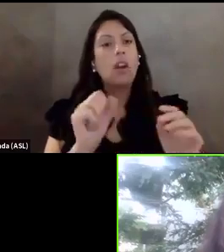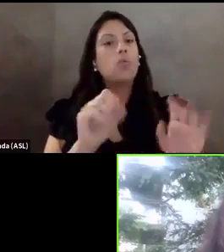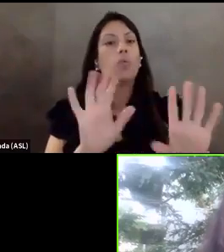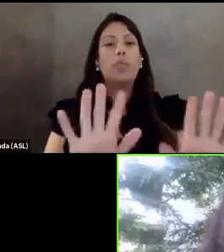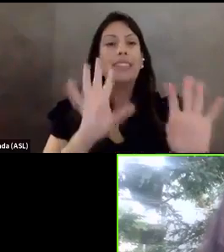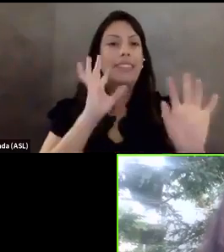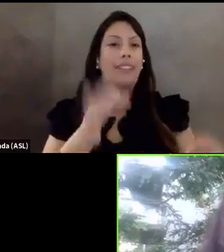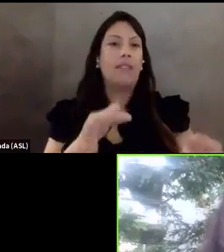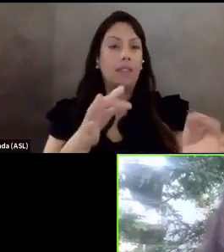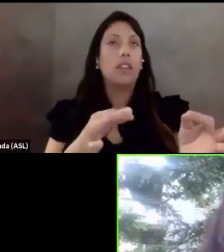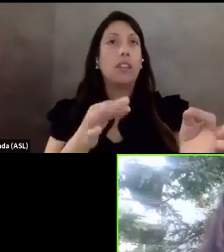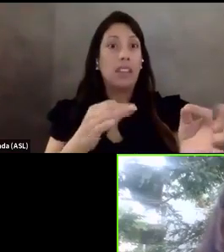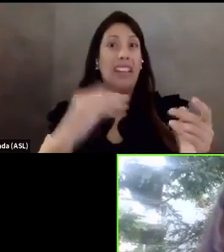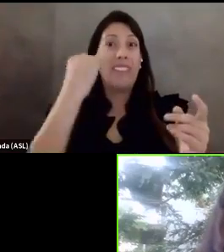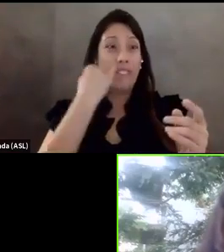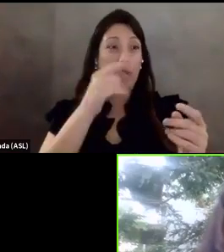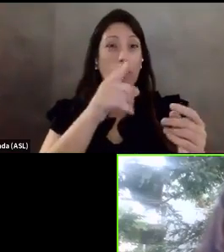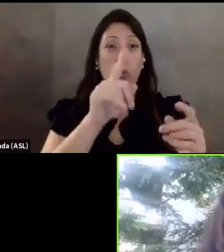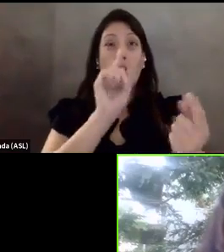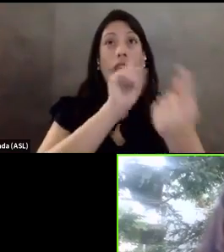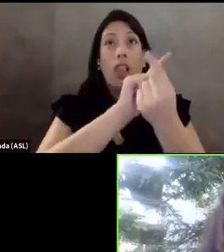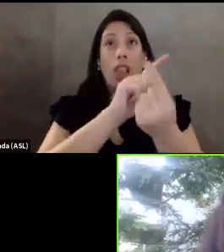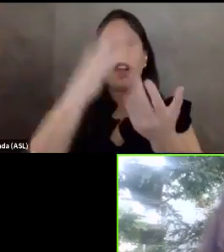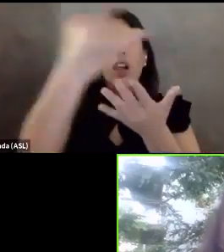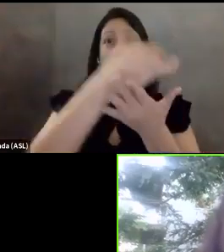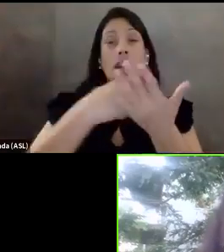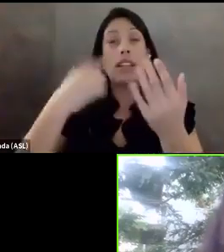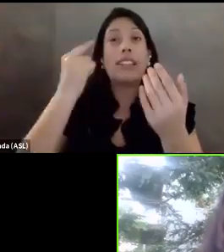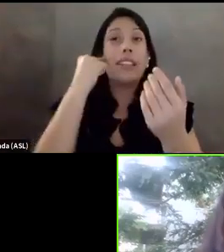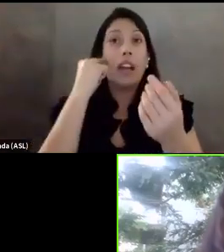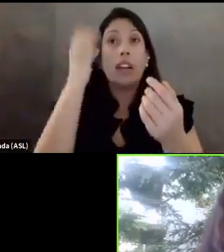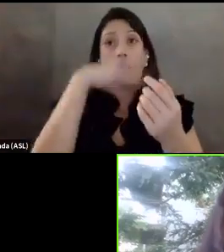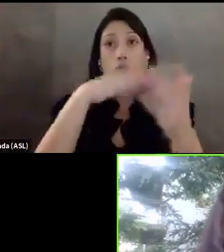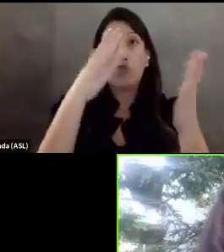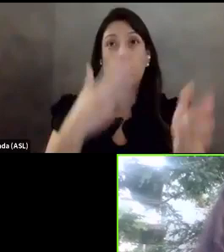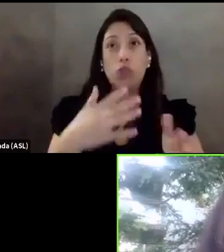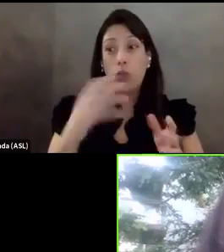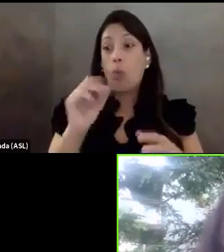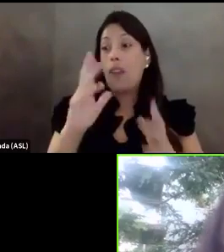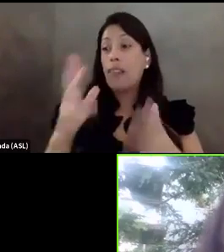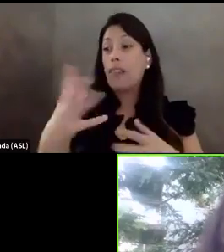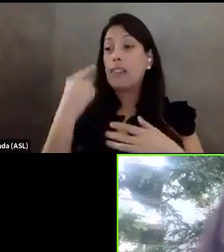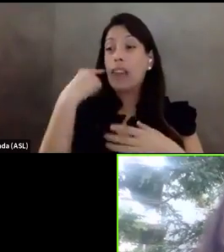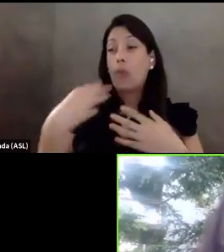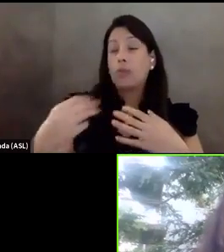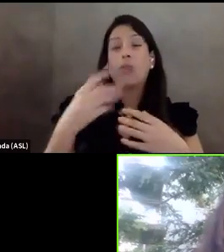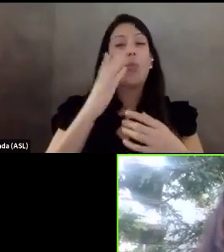higher risk of COVID transmission through living candy out. I mean, and the fact that people can be